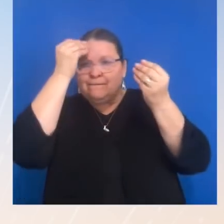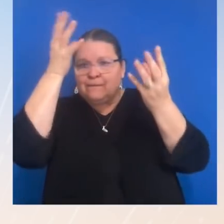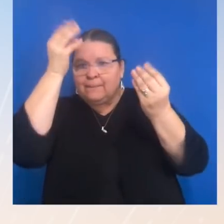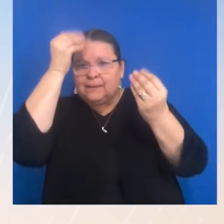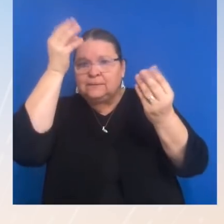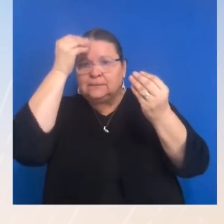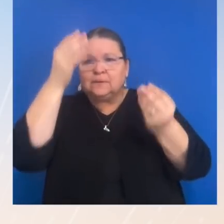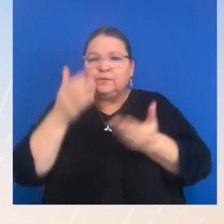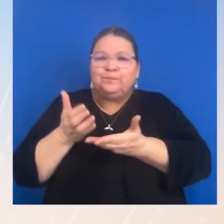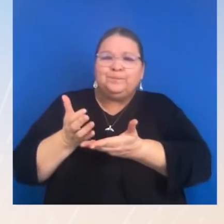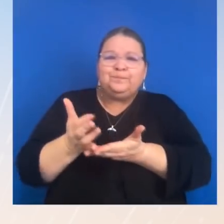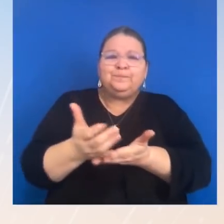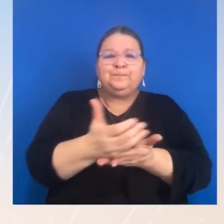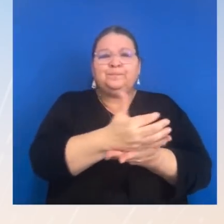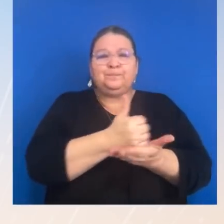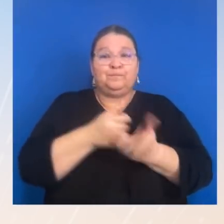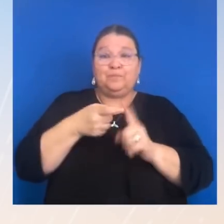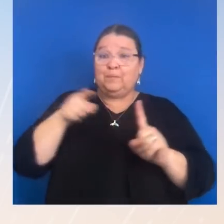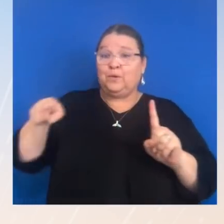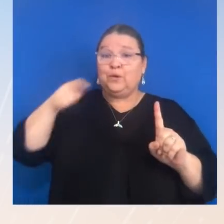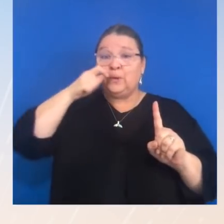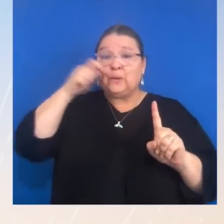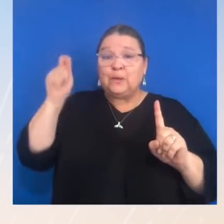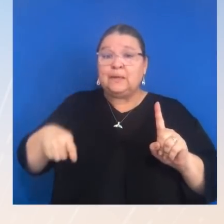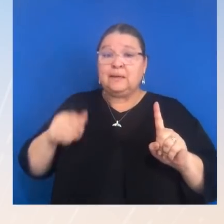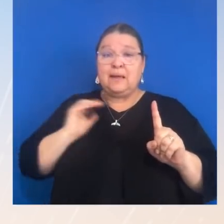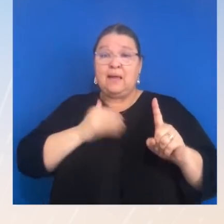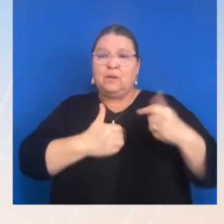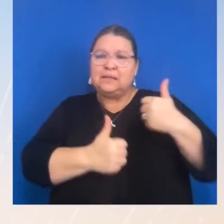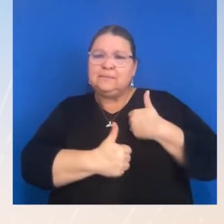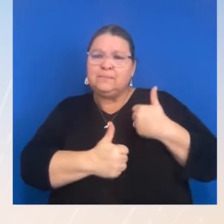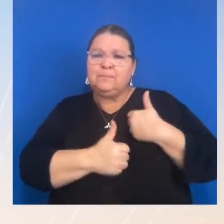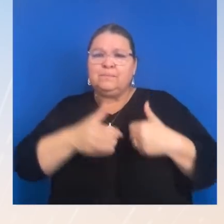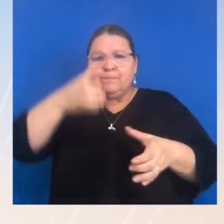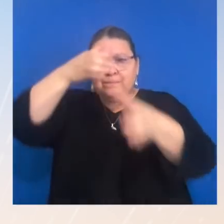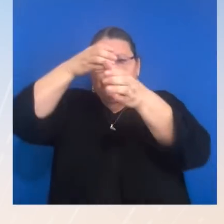in touch with their counterparts in Ukraine and our NATO Allies and partners.